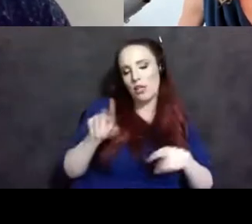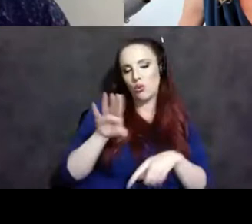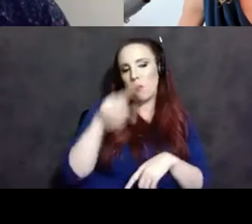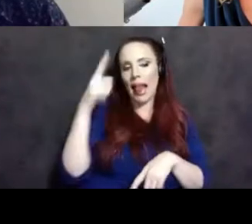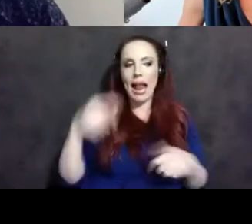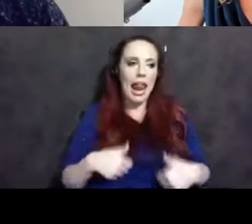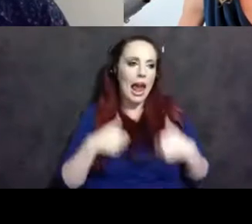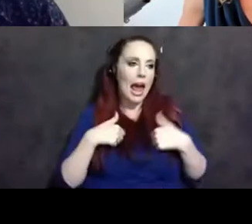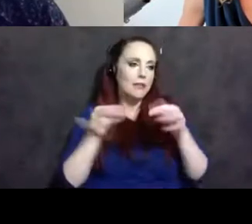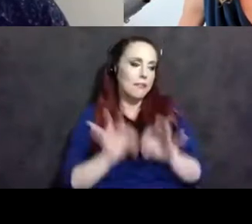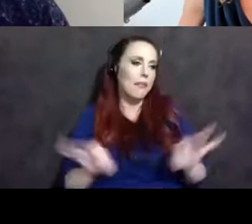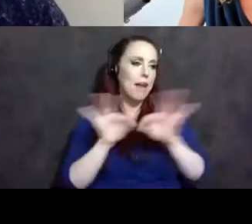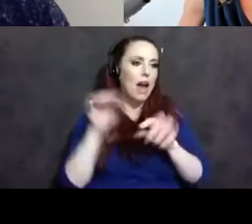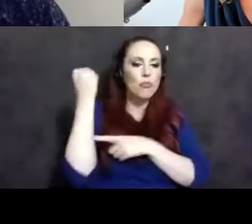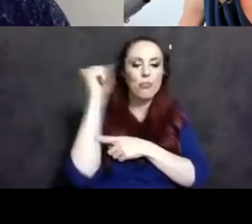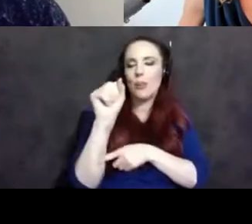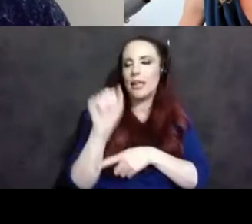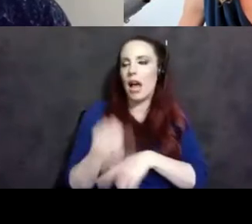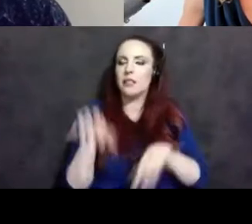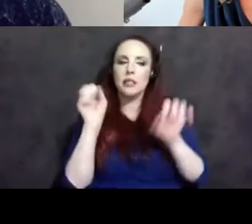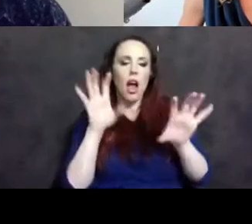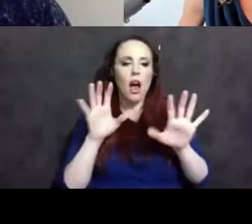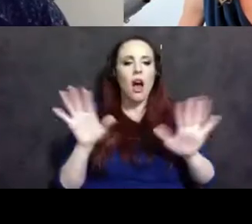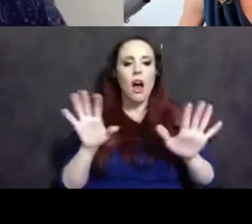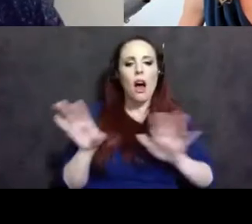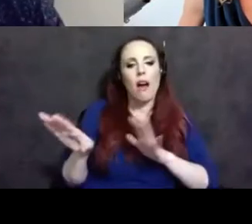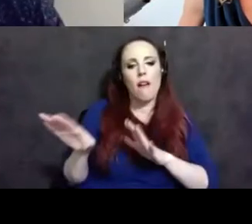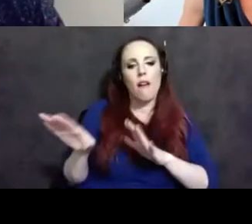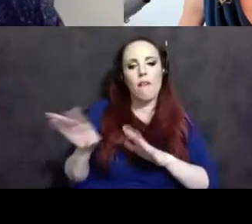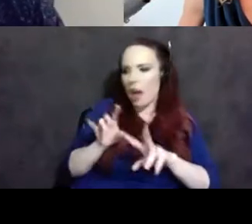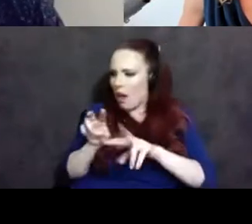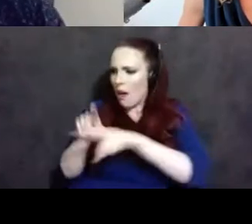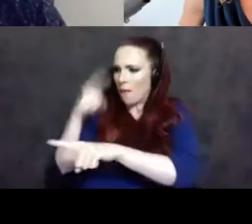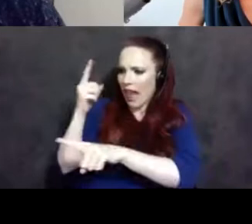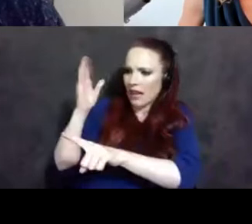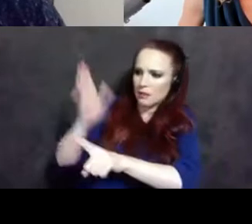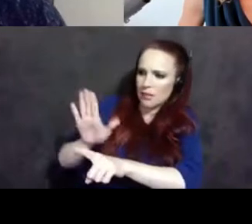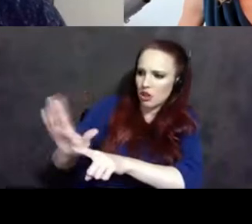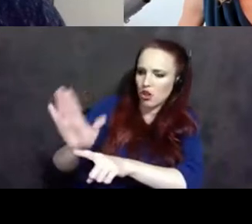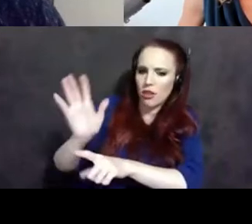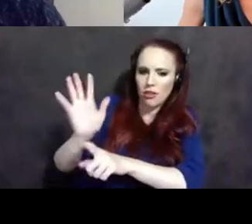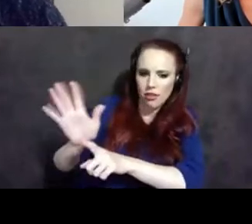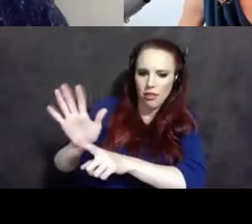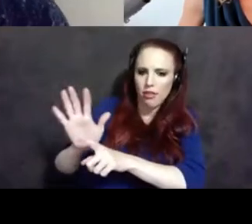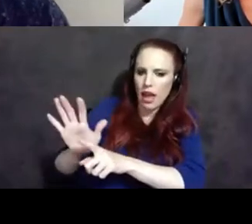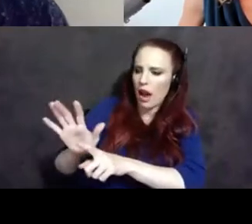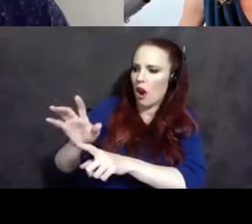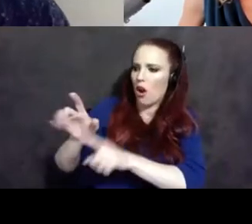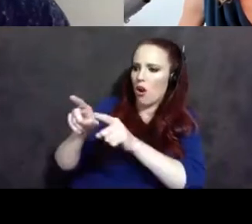Why not repost a great speech from a black speaker from the Black Lives Matter protest,